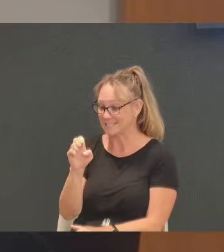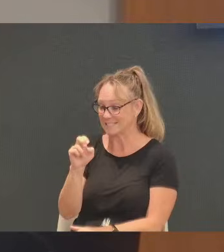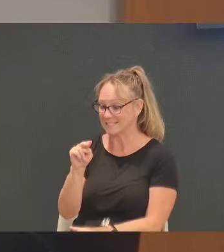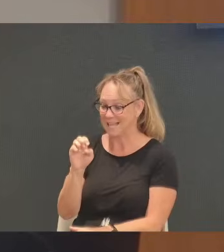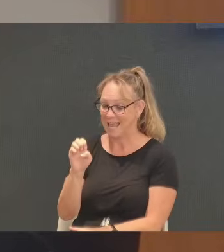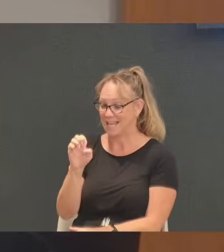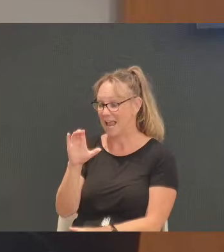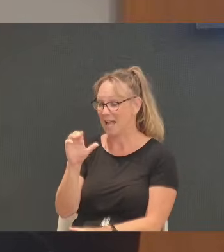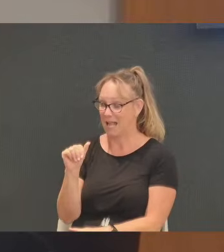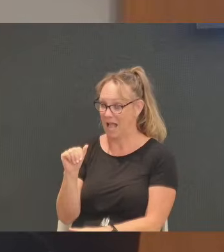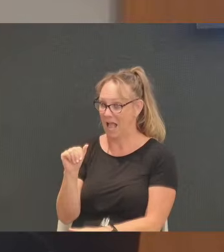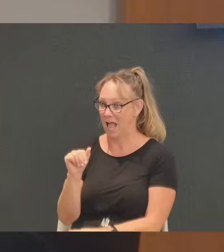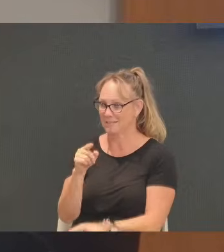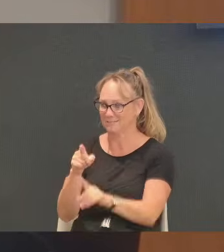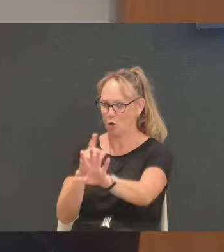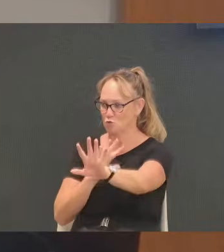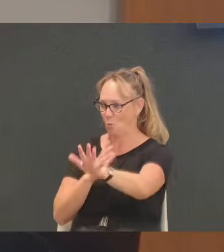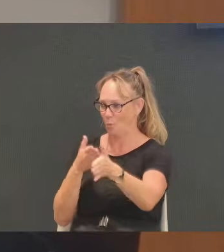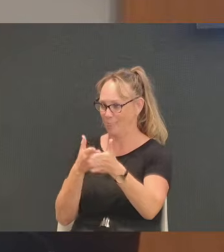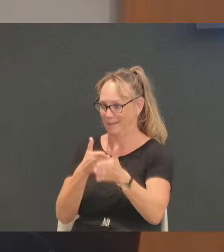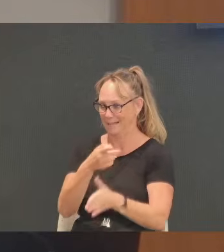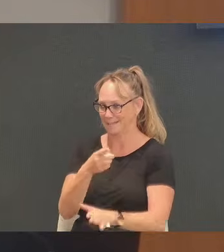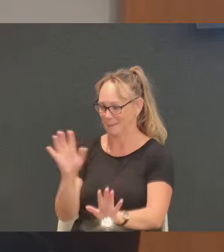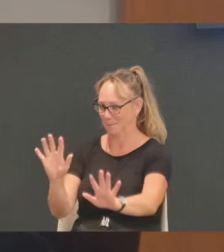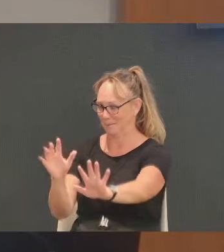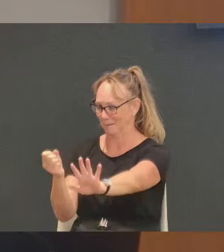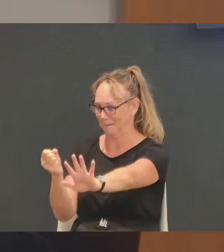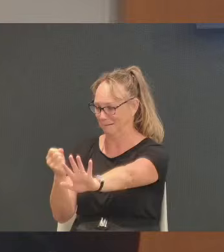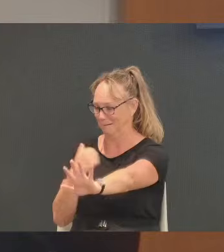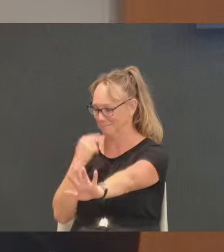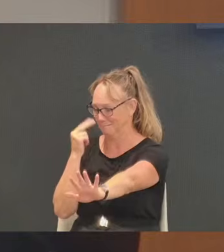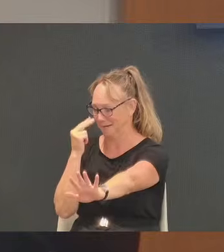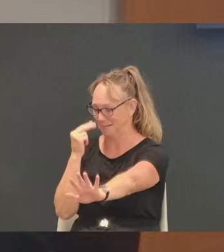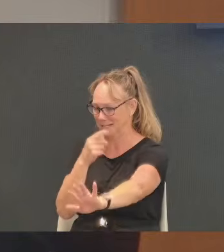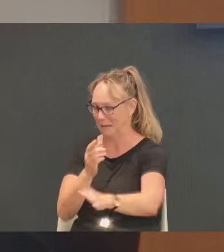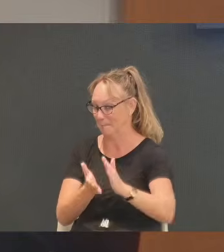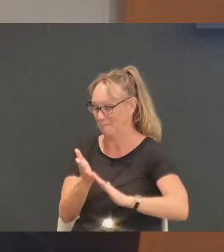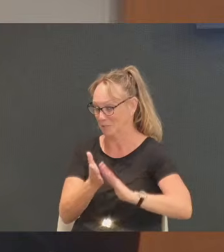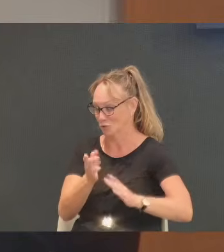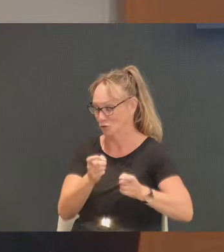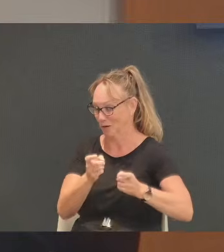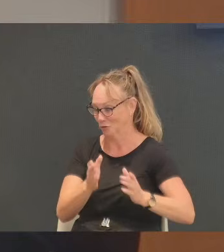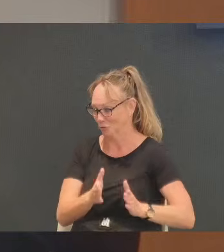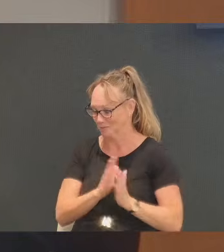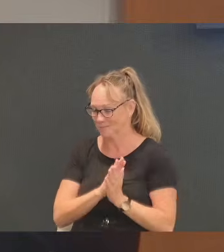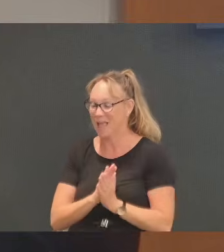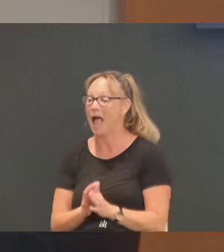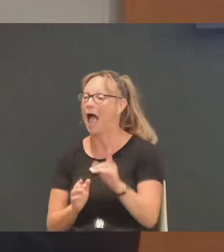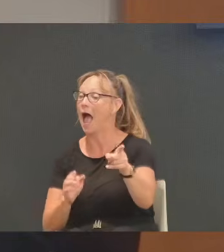hold that against him that he actually served as a County Administrator. so Bob knows the unique